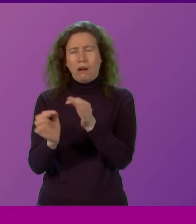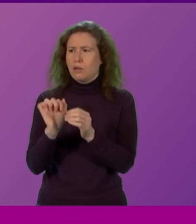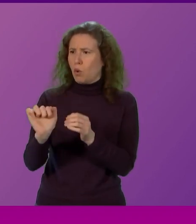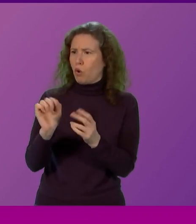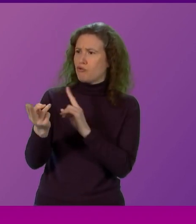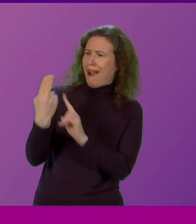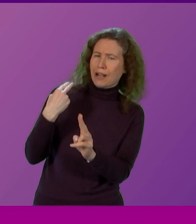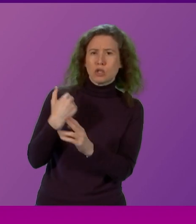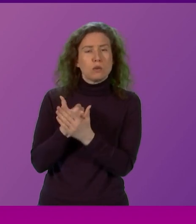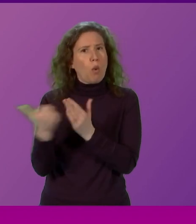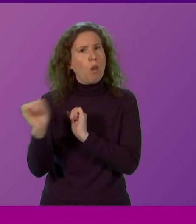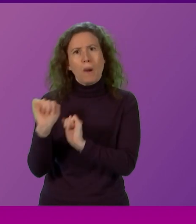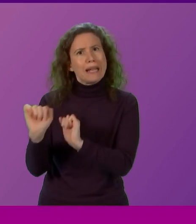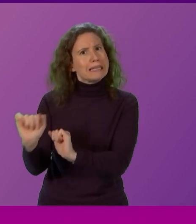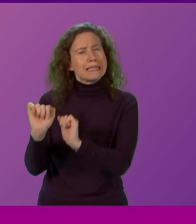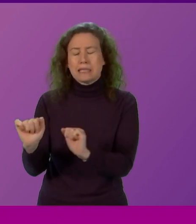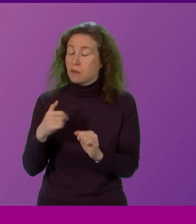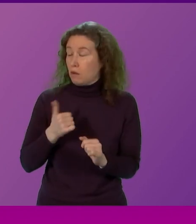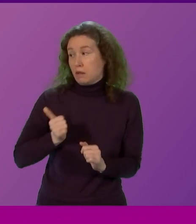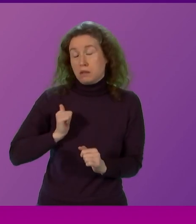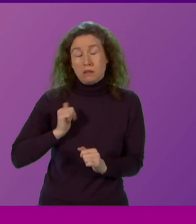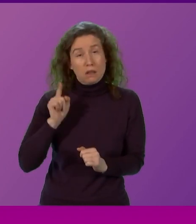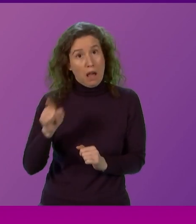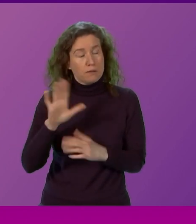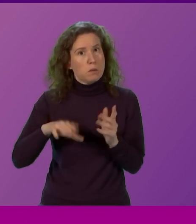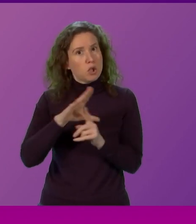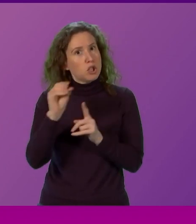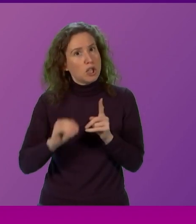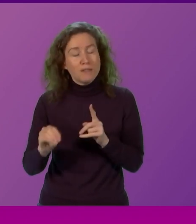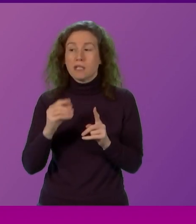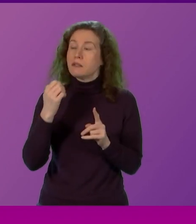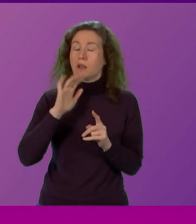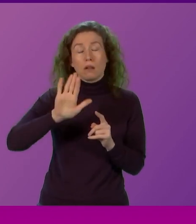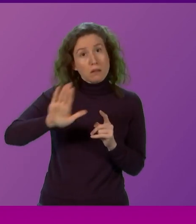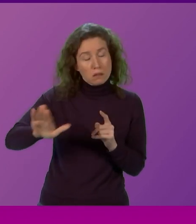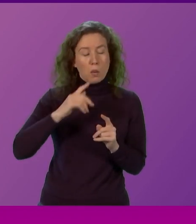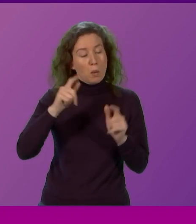However, that is what we have come to expect from the Conservatives. We will continue to act responsibly.